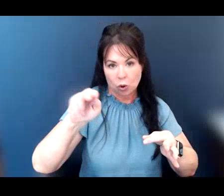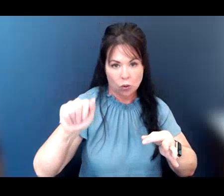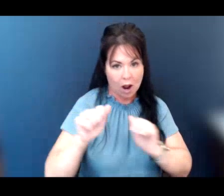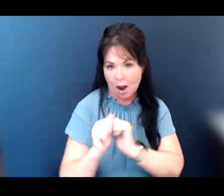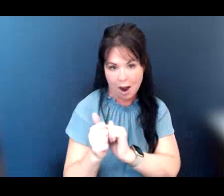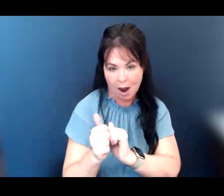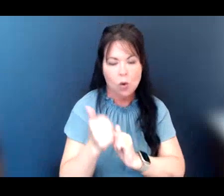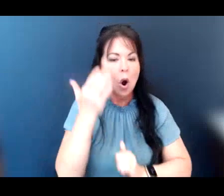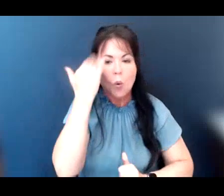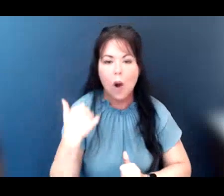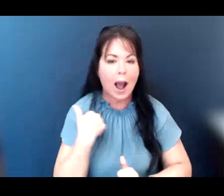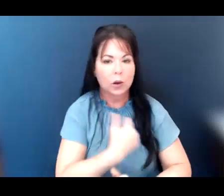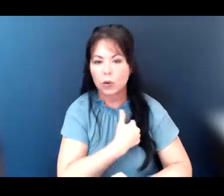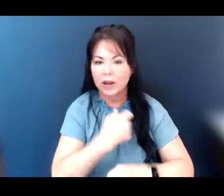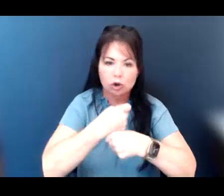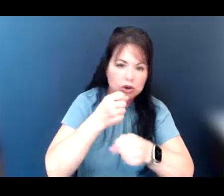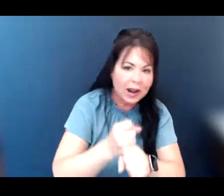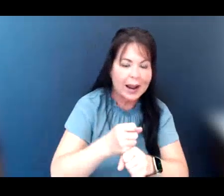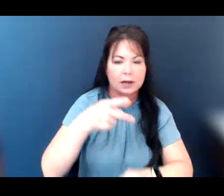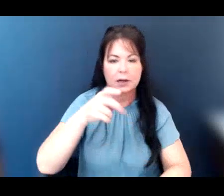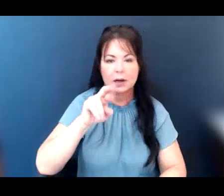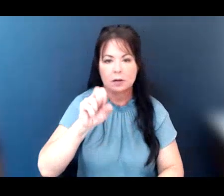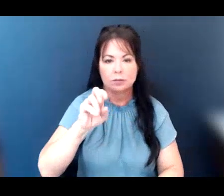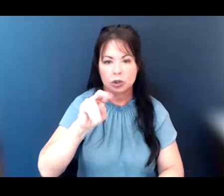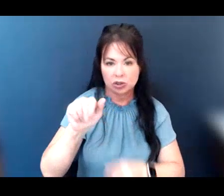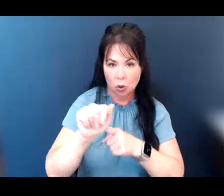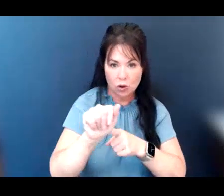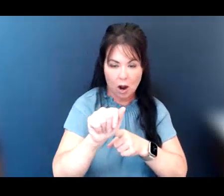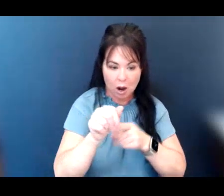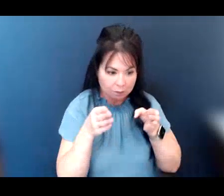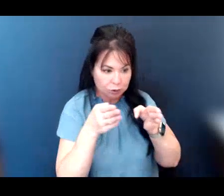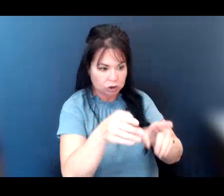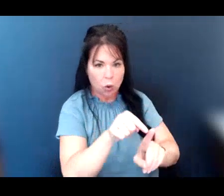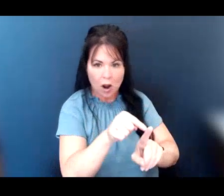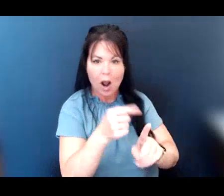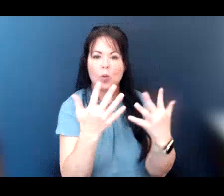So one of the big reasons around personas is to create empathy.